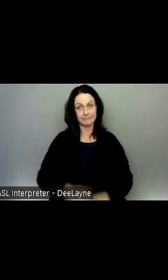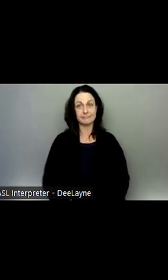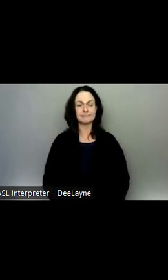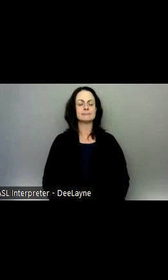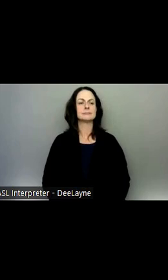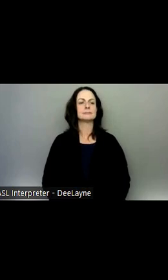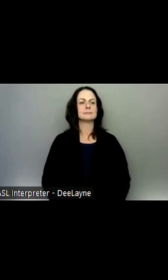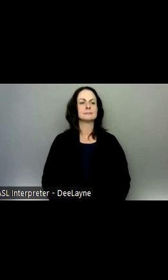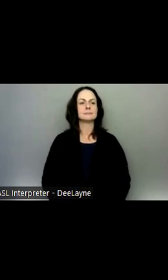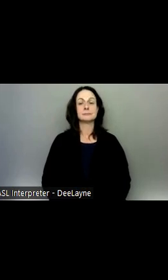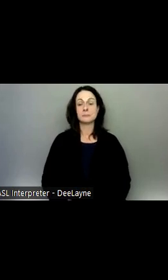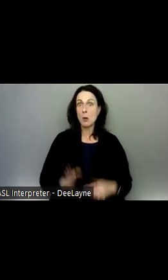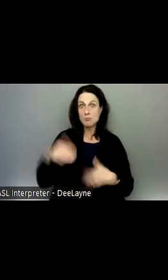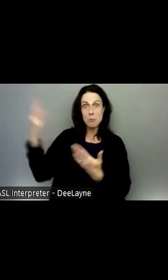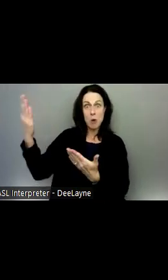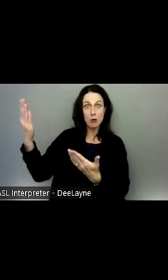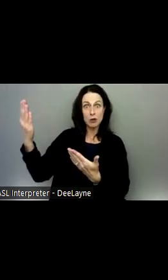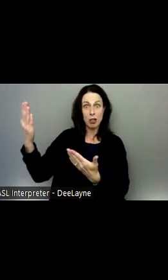Incomplete proposals are not accepted.